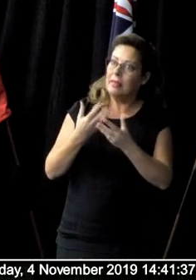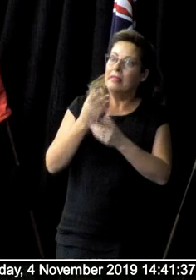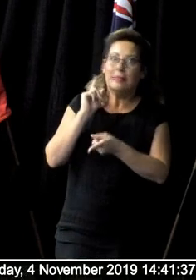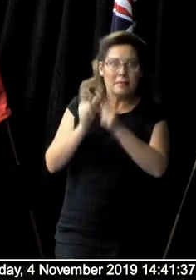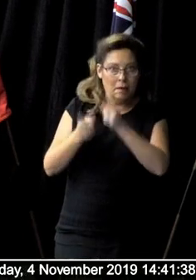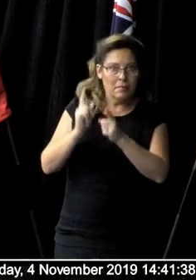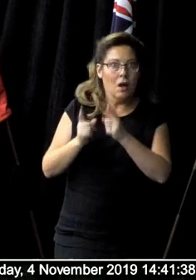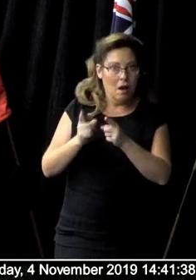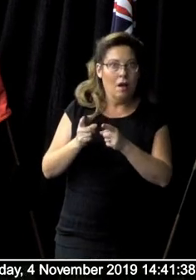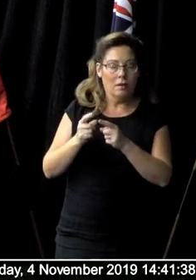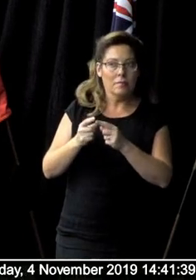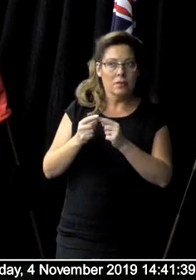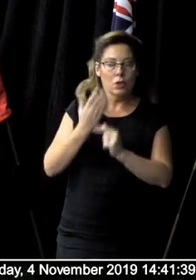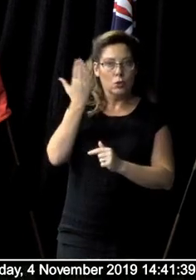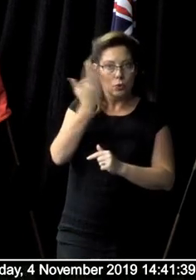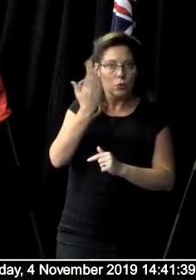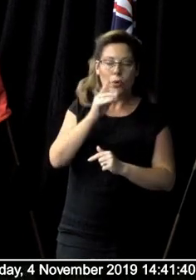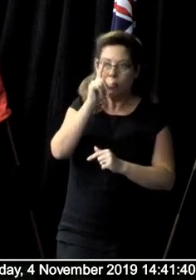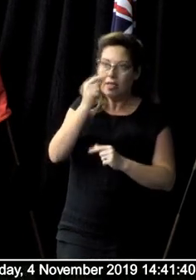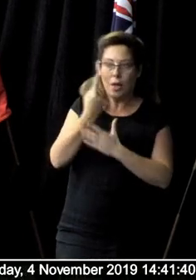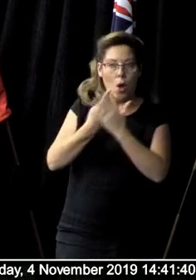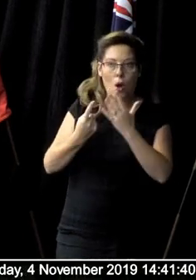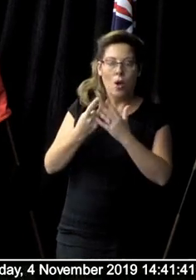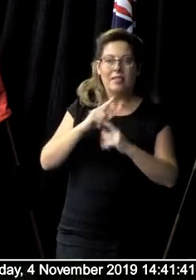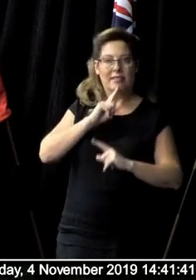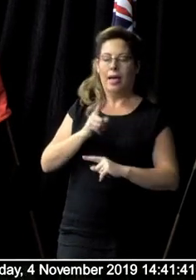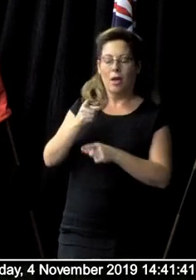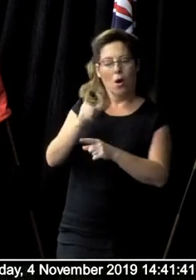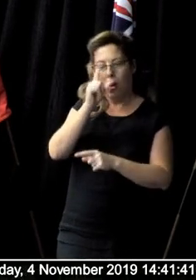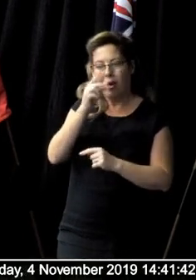their child can only attend on a part-time basis, which might be as minimal as